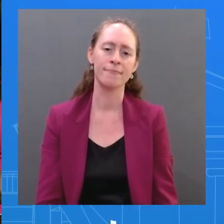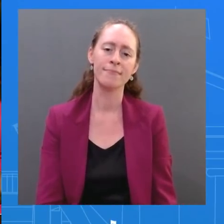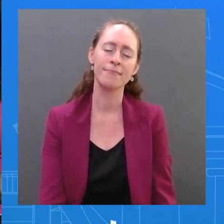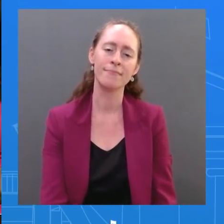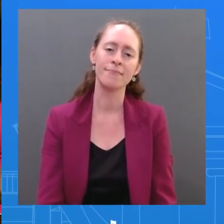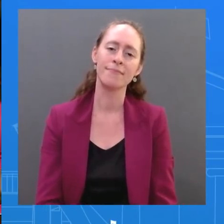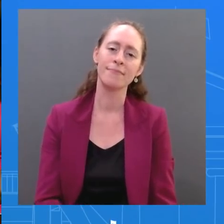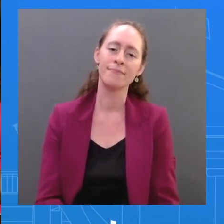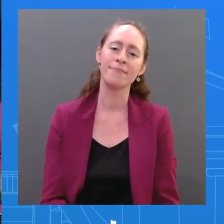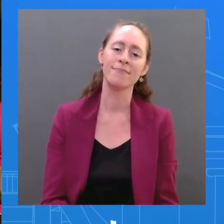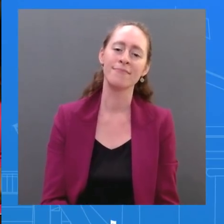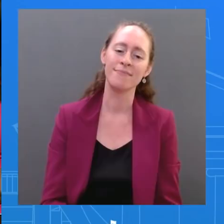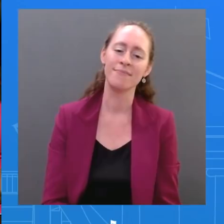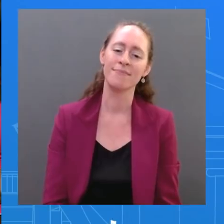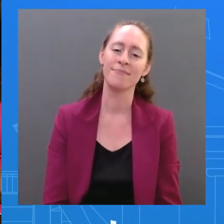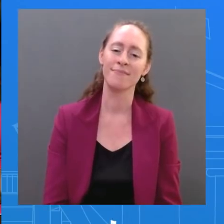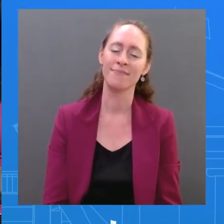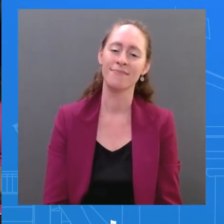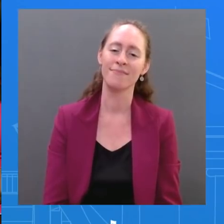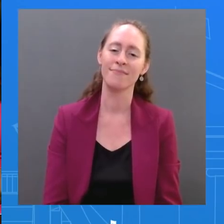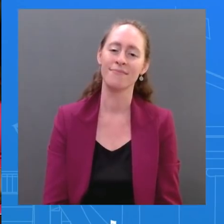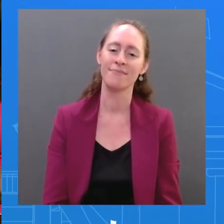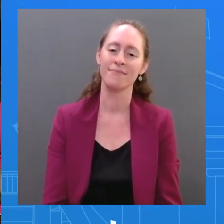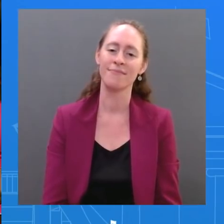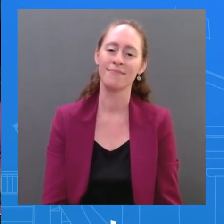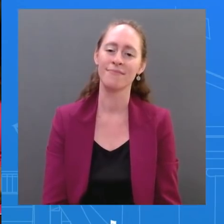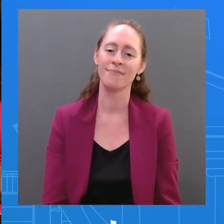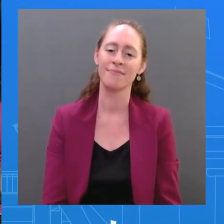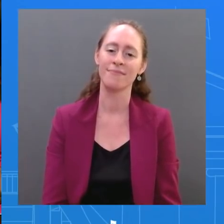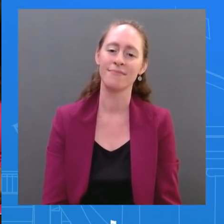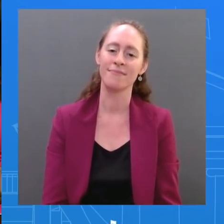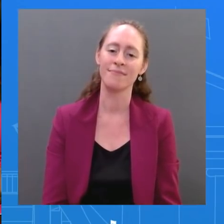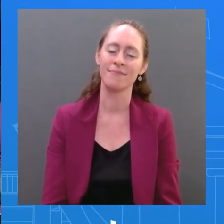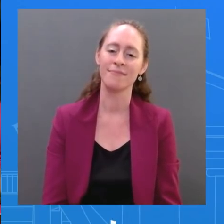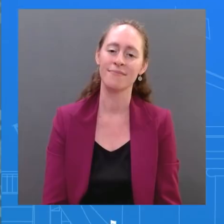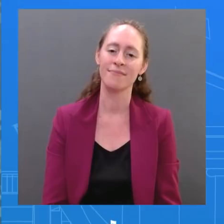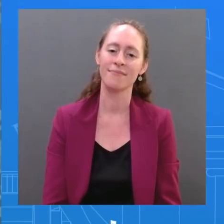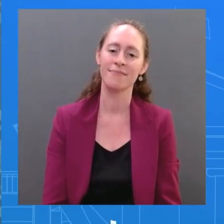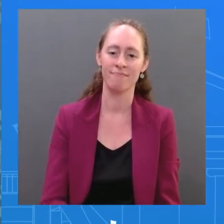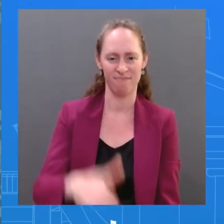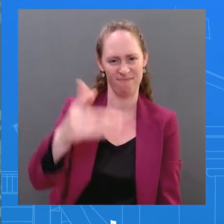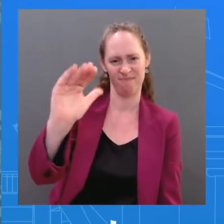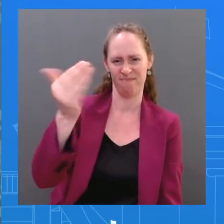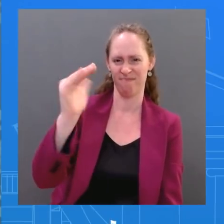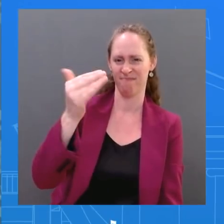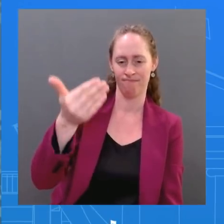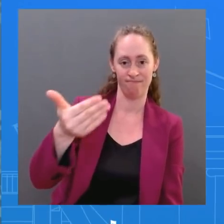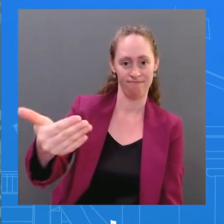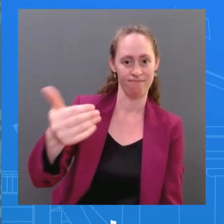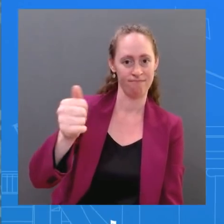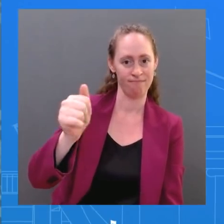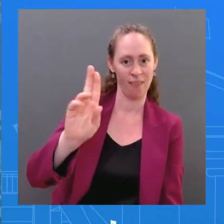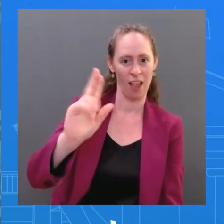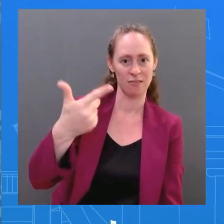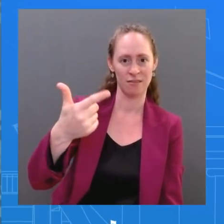Does the President view the month of July as the be-all, end-all as it pertains to that? Ms. Jean-Pierre: Well, look, I'm not going to go into negotiations